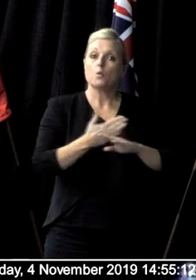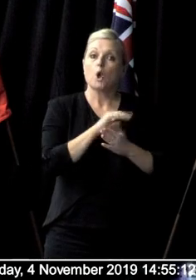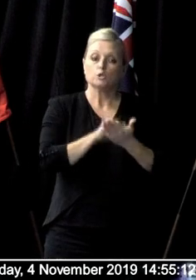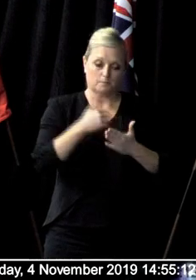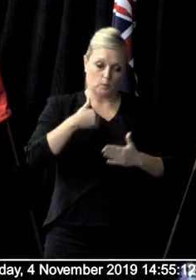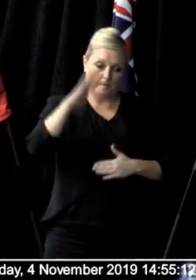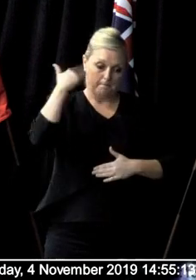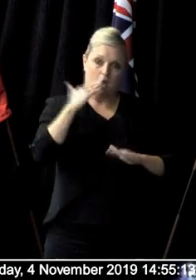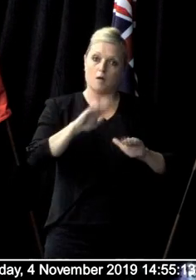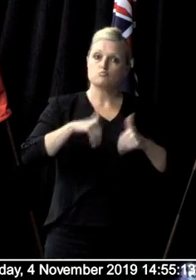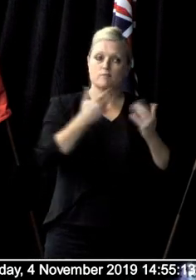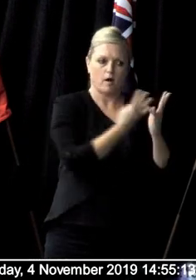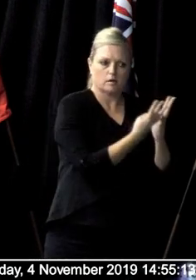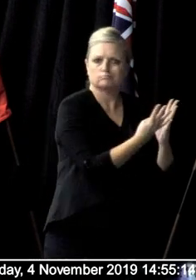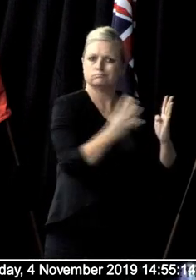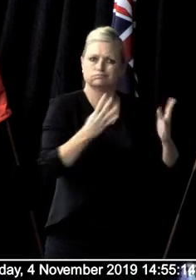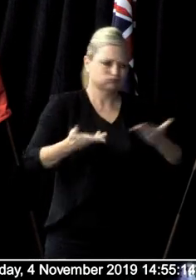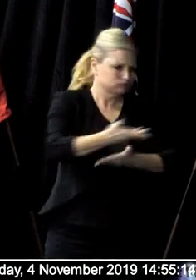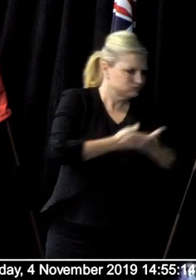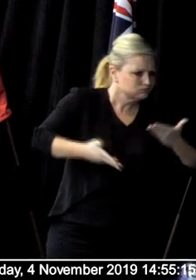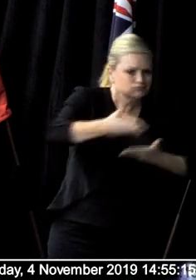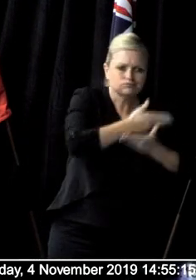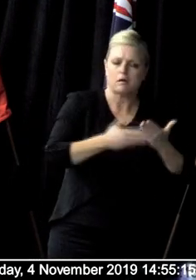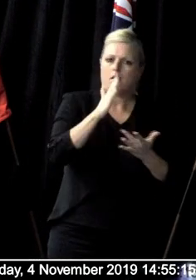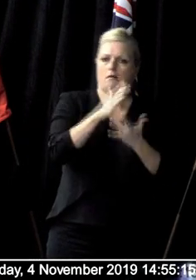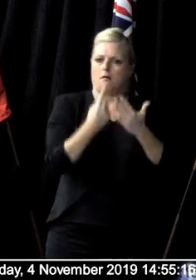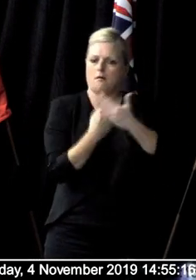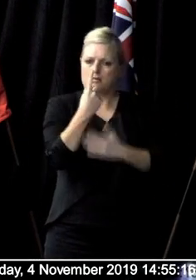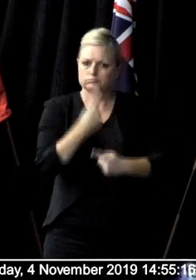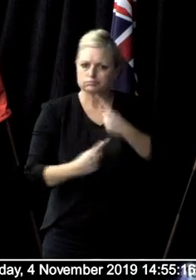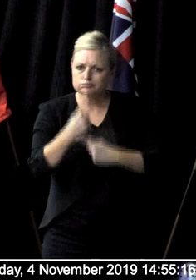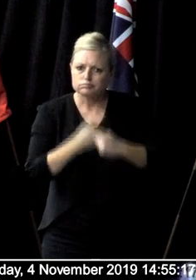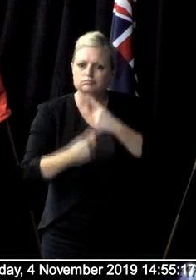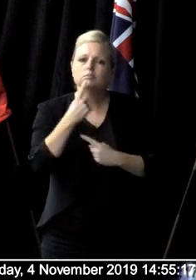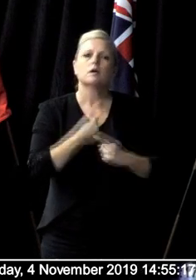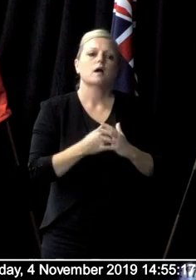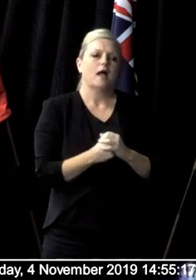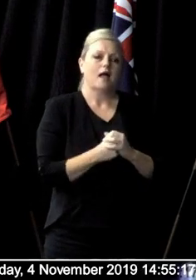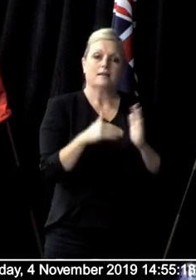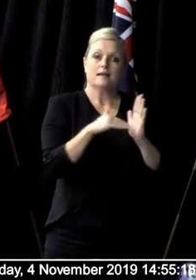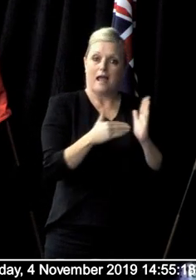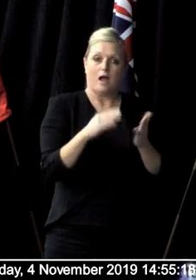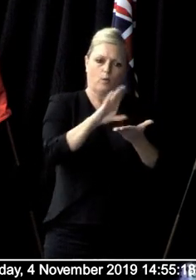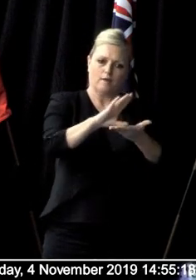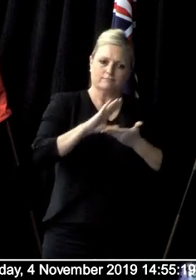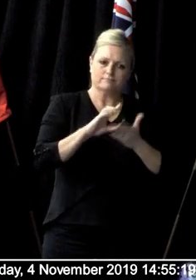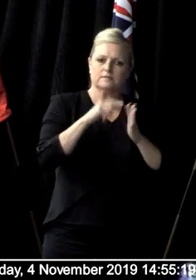both prior and since our Department of Education funding,